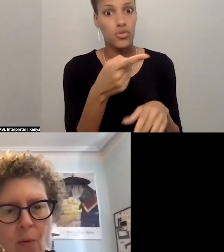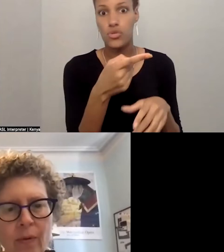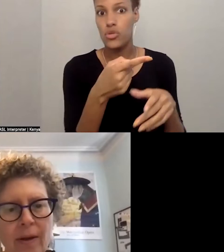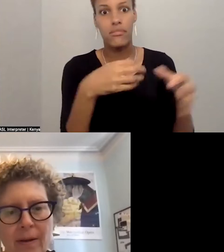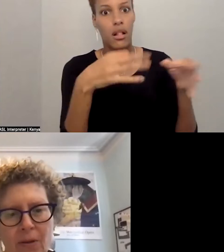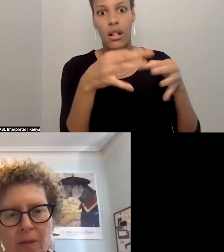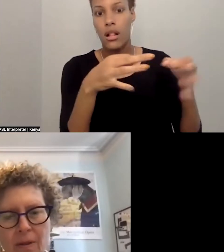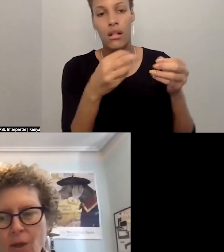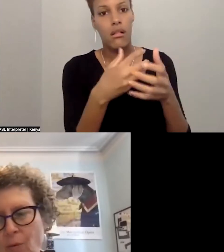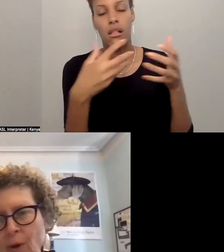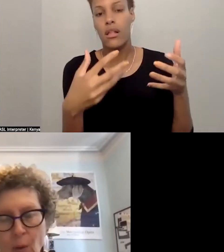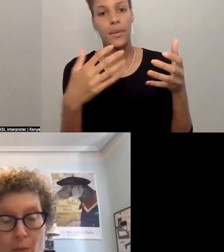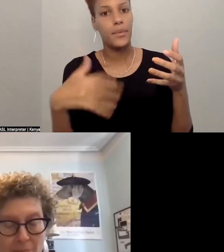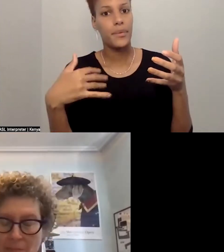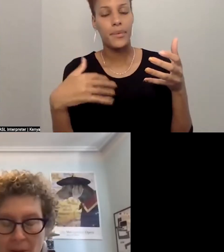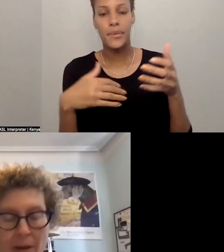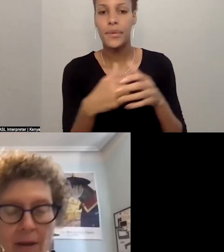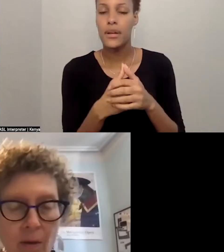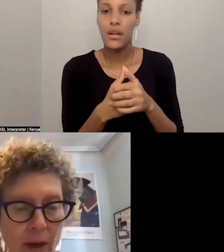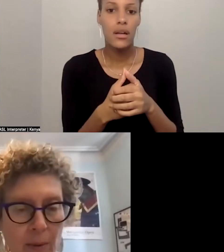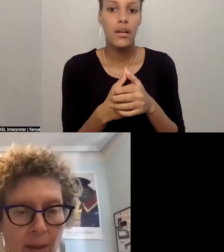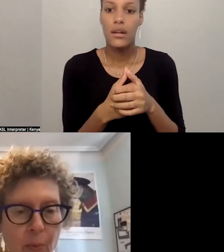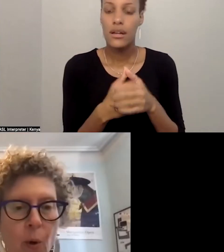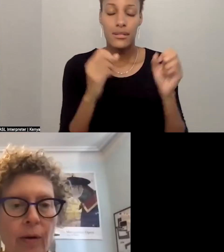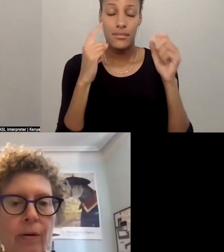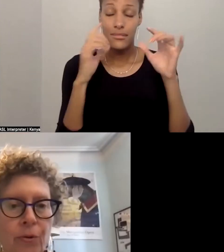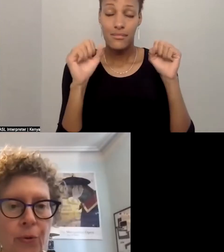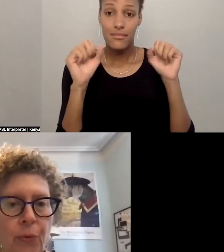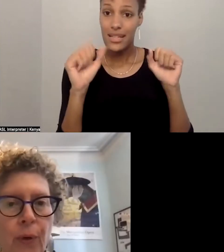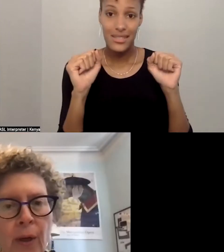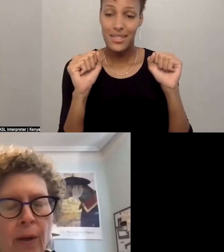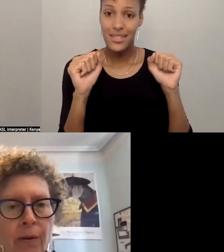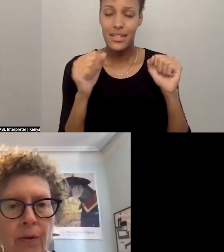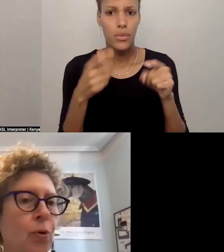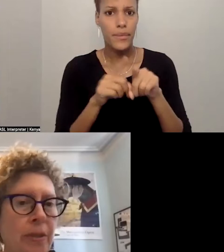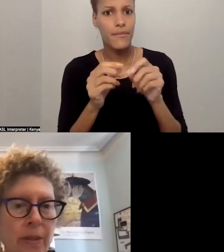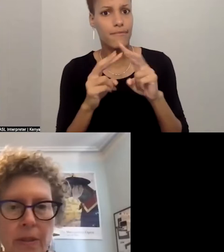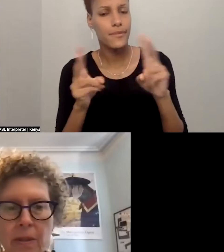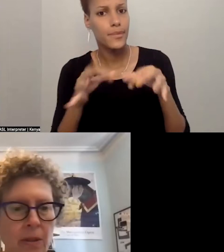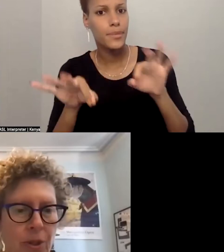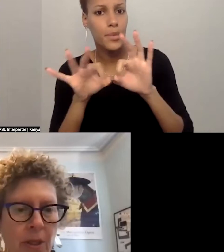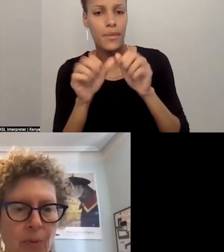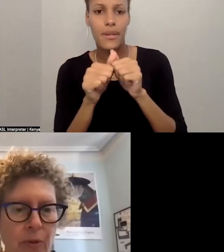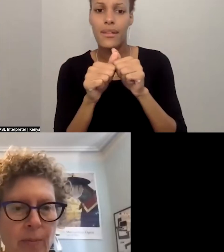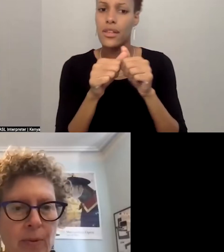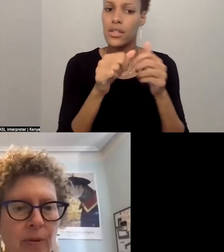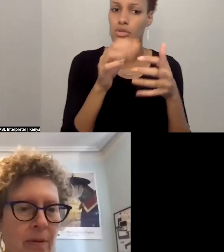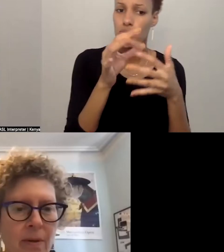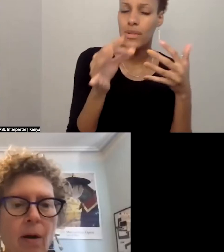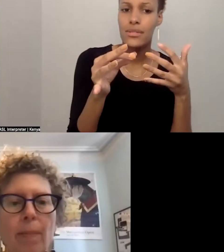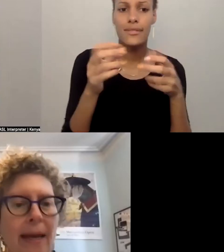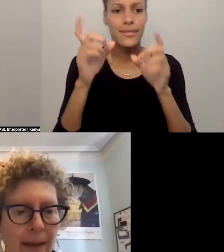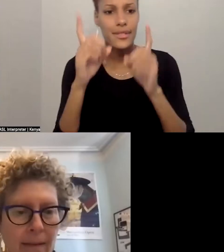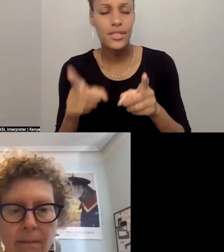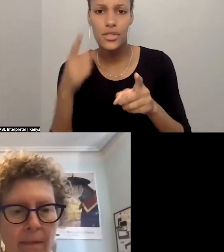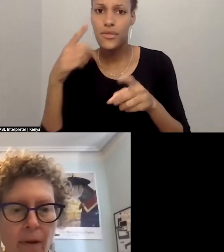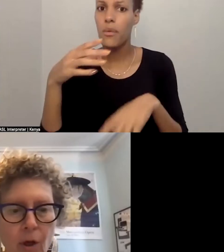that is, you know, incredibly important to the choices and decisions that museums are making, you